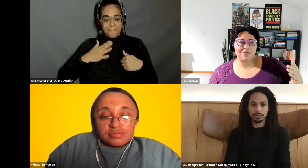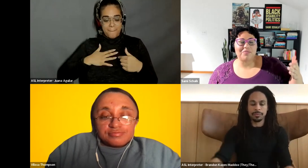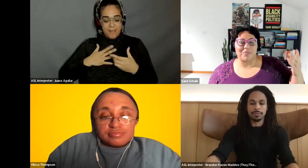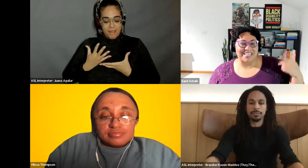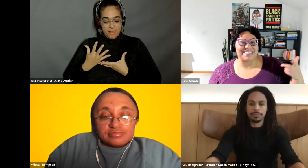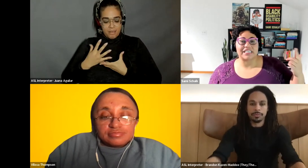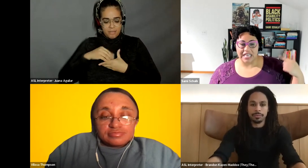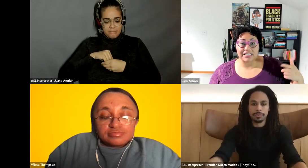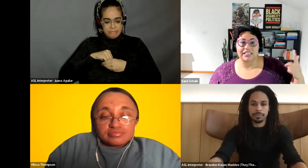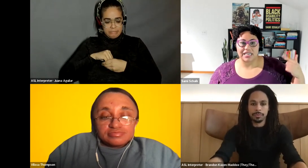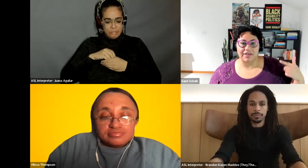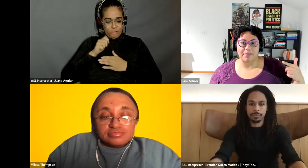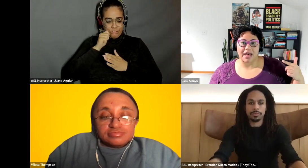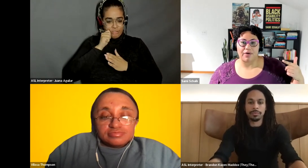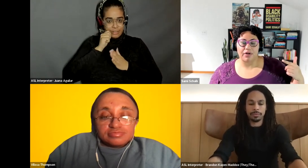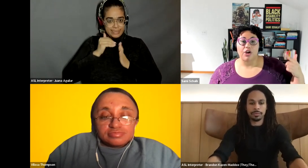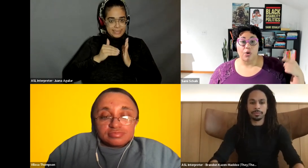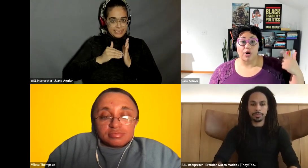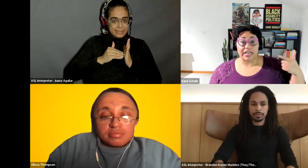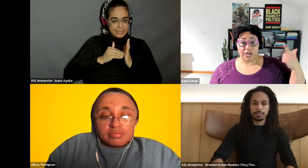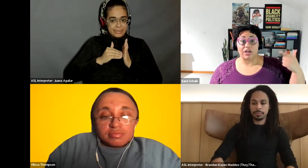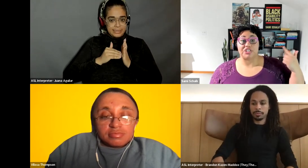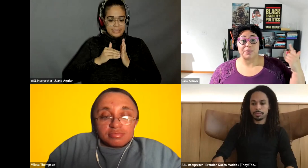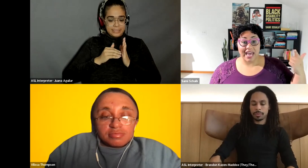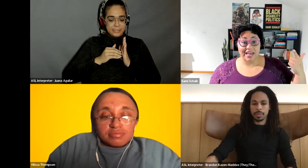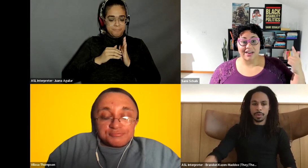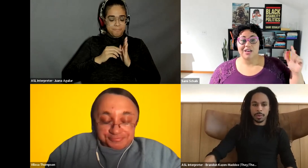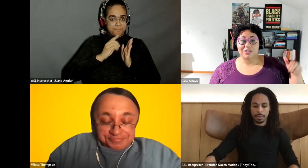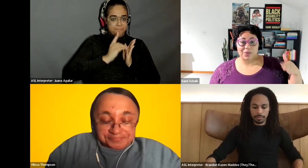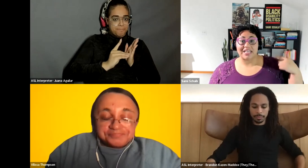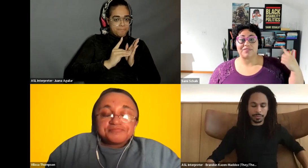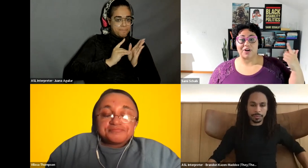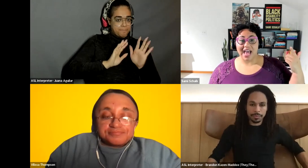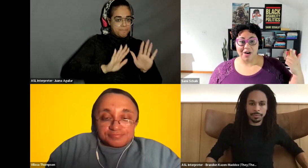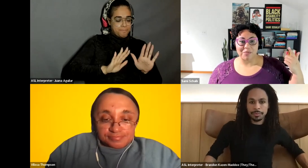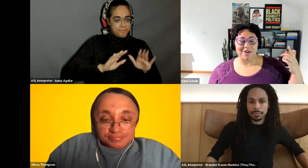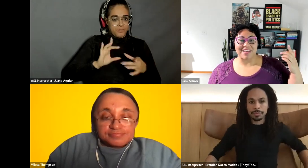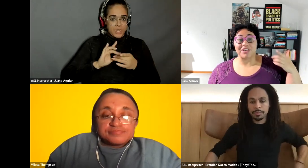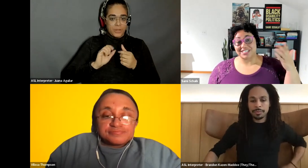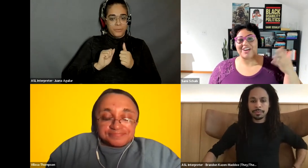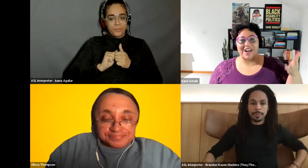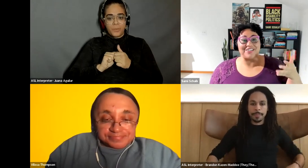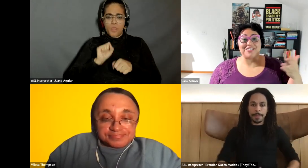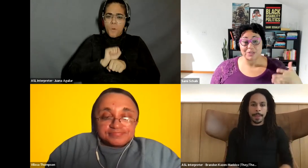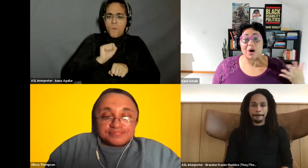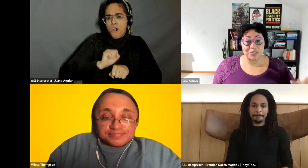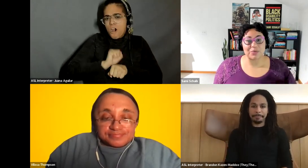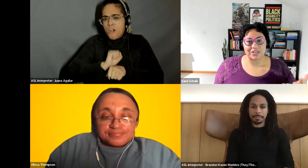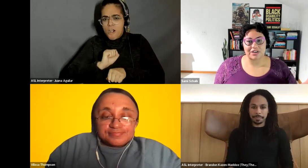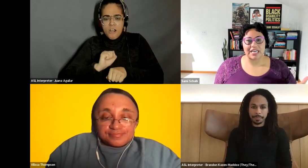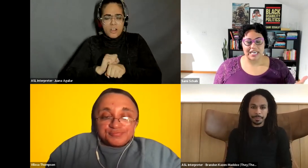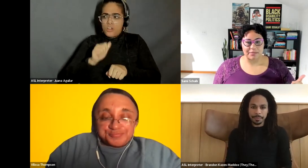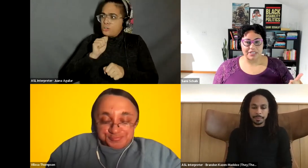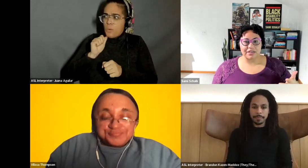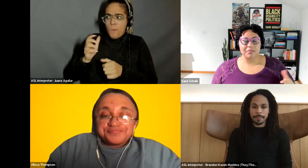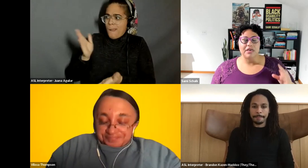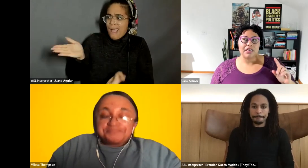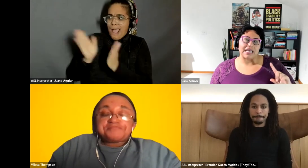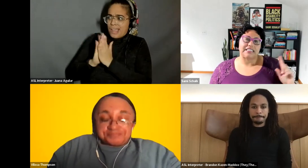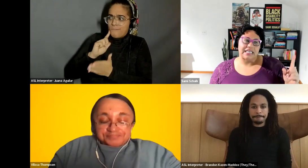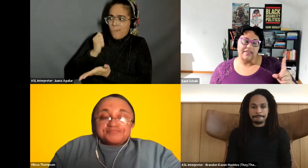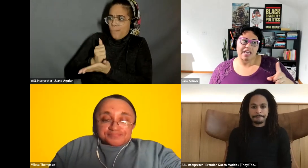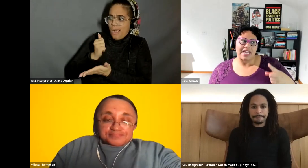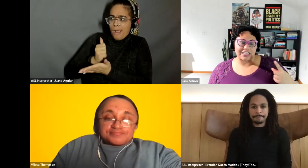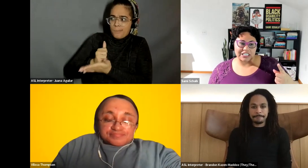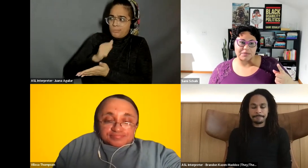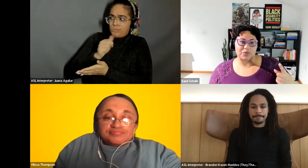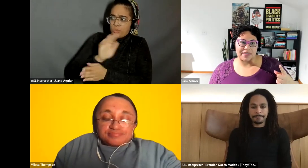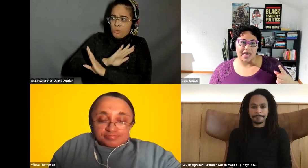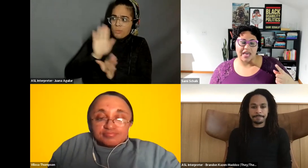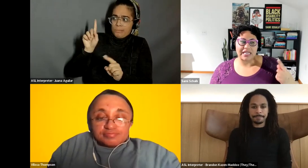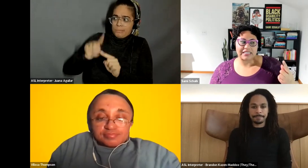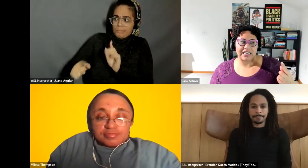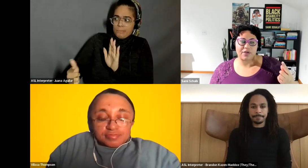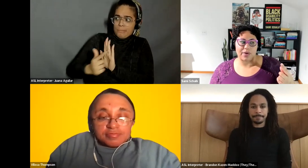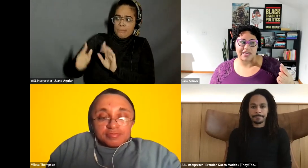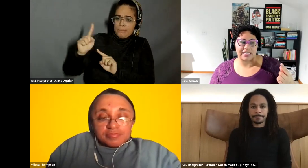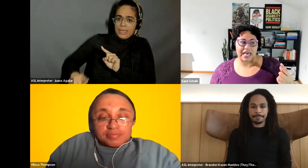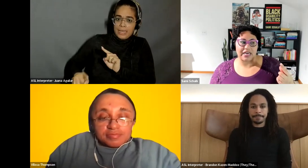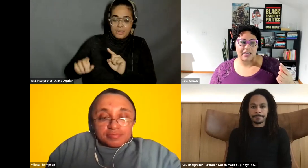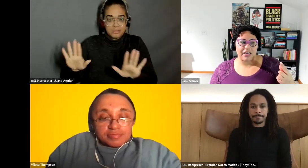Sami Schalk: racist classes, stuff about work as hard as you can. Don't ask for help, right? Which later, I understand, was also internalized ablism, like seeing the connections between that, and seeing the ways that